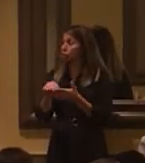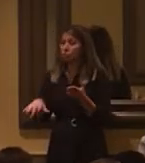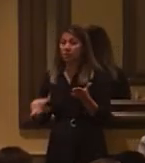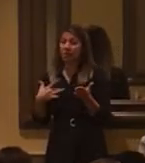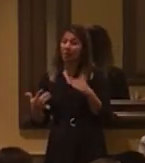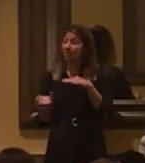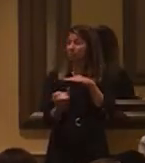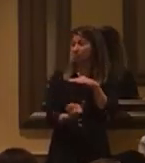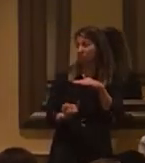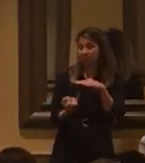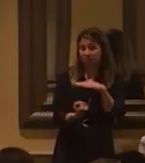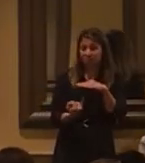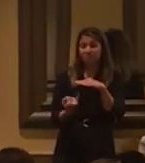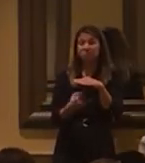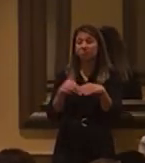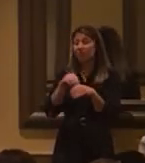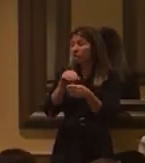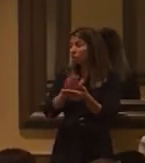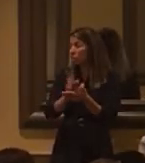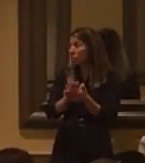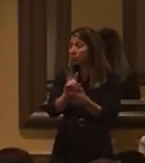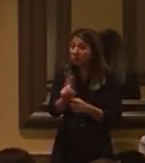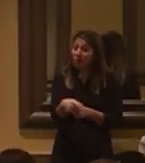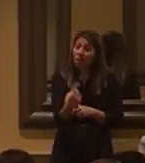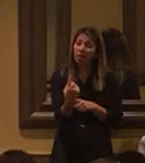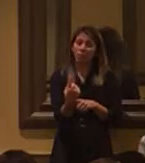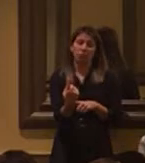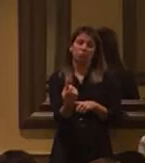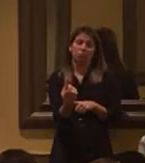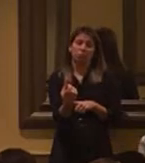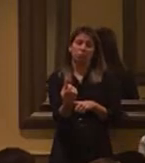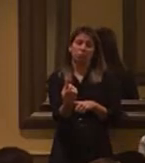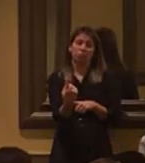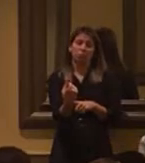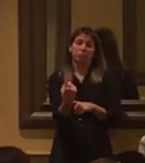in schools by themselves and you have a middle school student